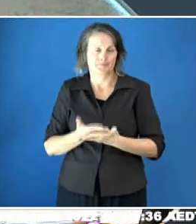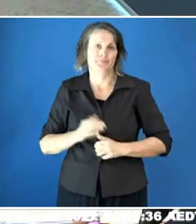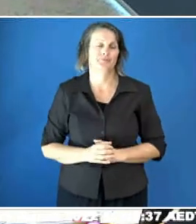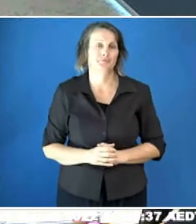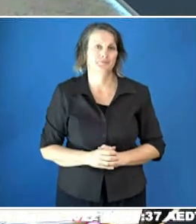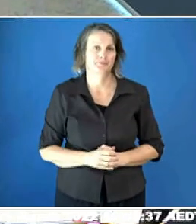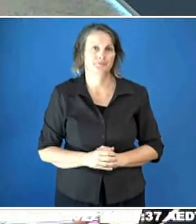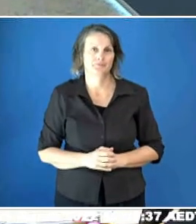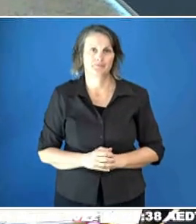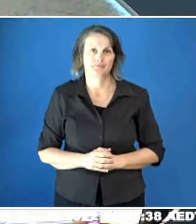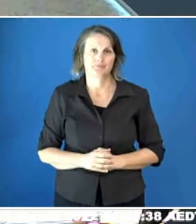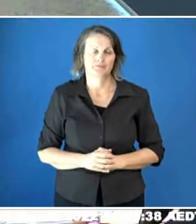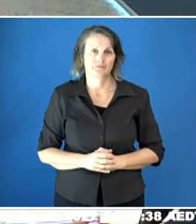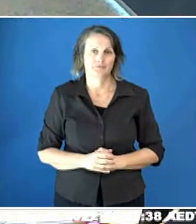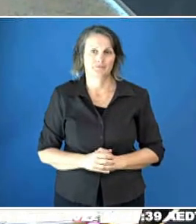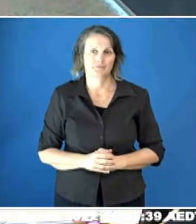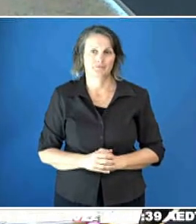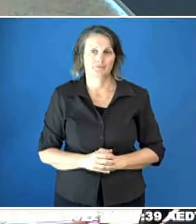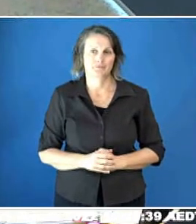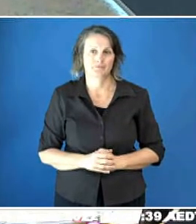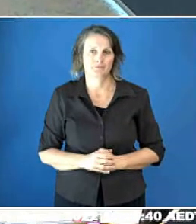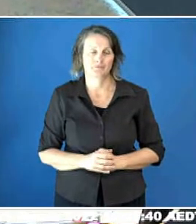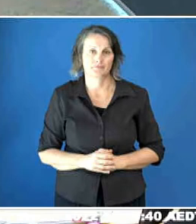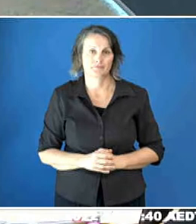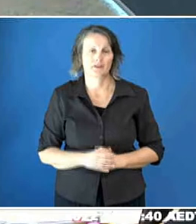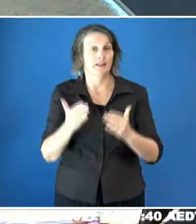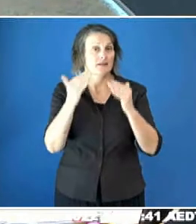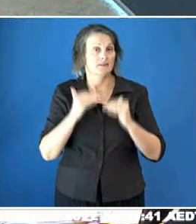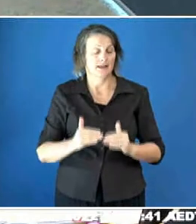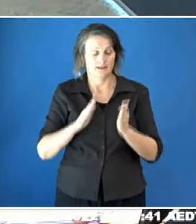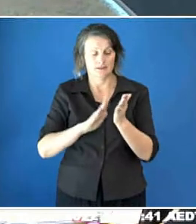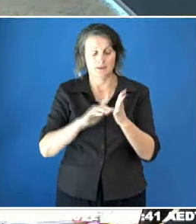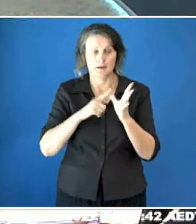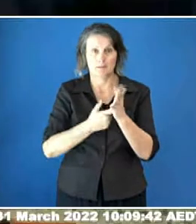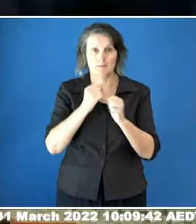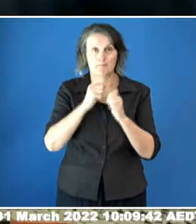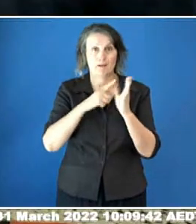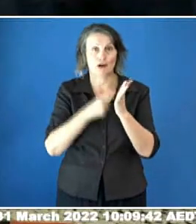Then for Margaret Burn, she provided a statement to the Royal Commission.